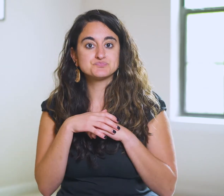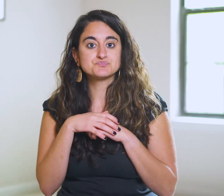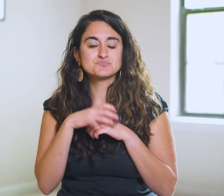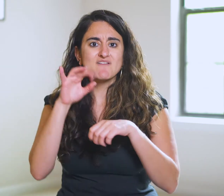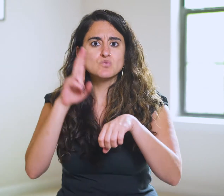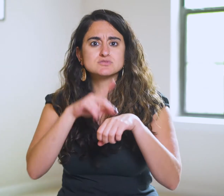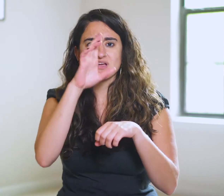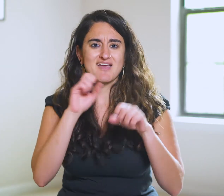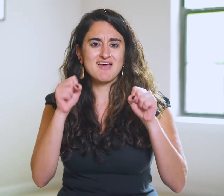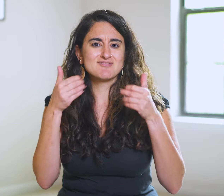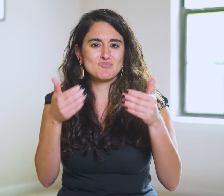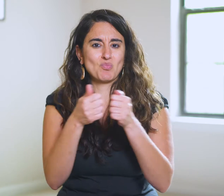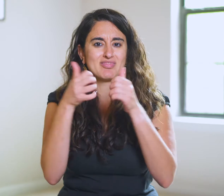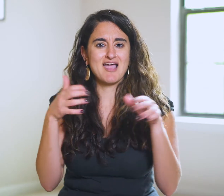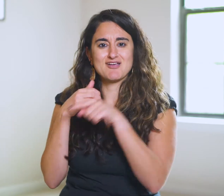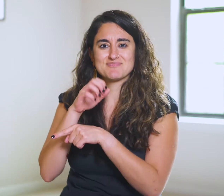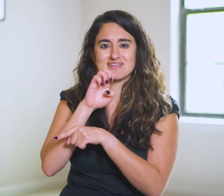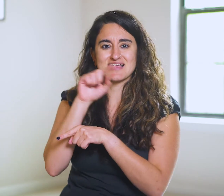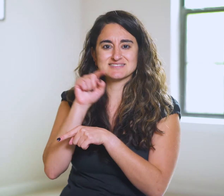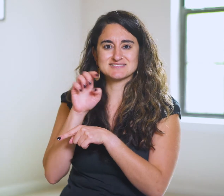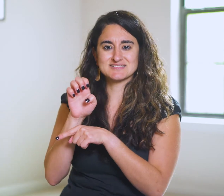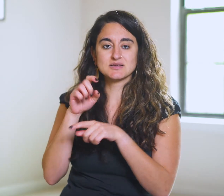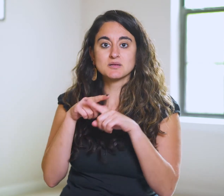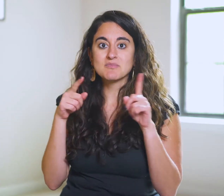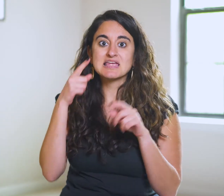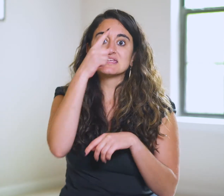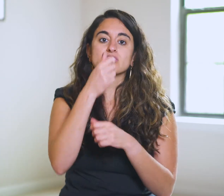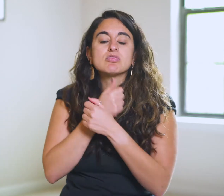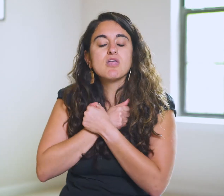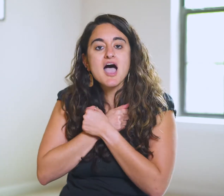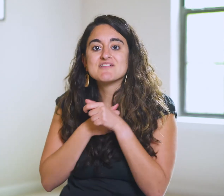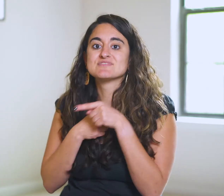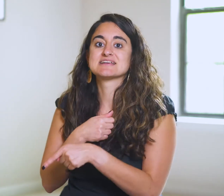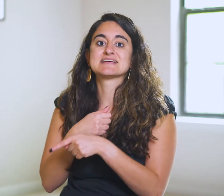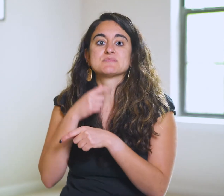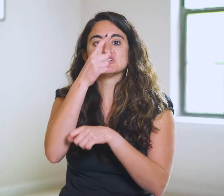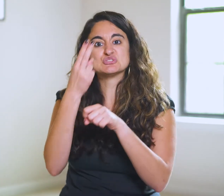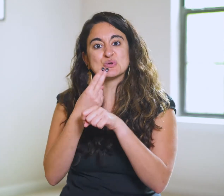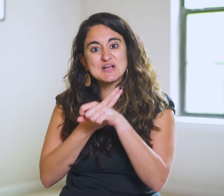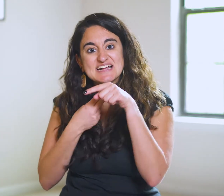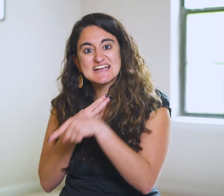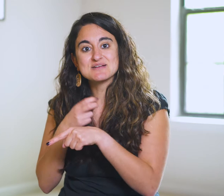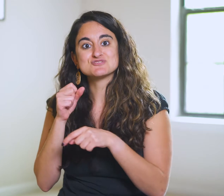And of course, God could’ve done it without Ezekiel, but He loves him and He’s using him,